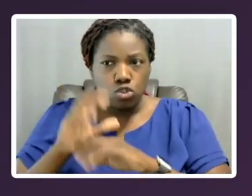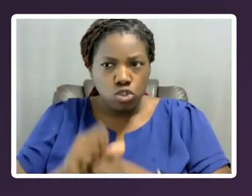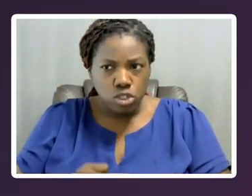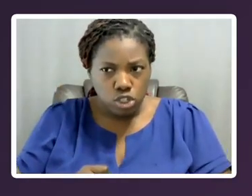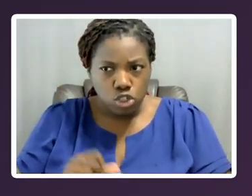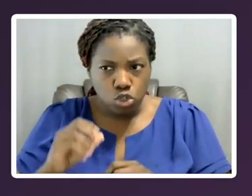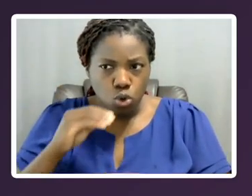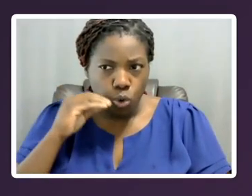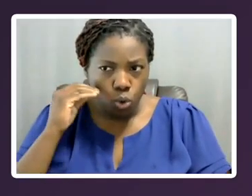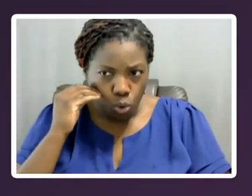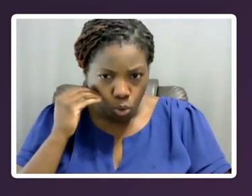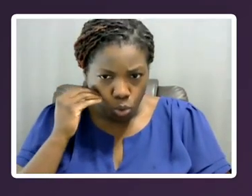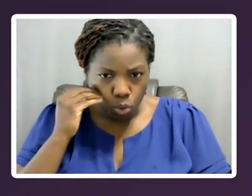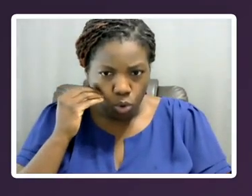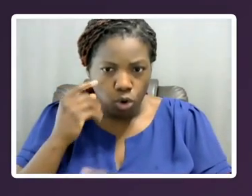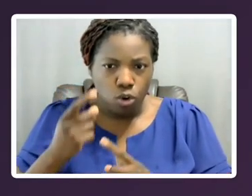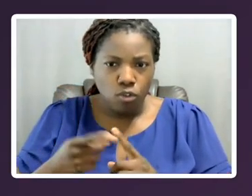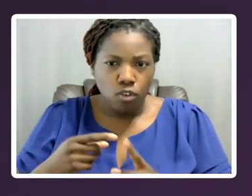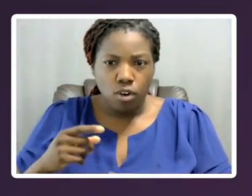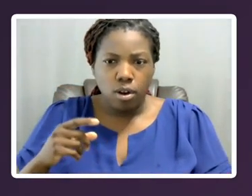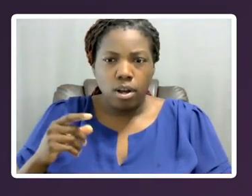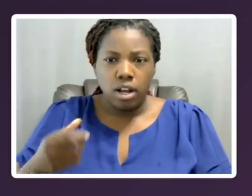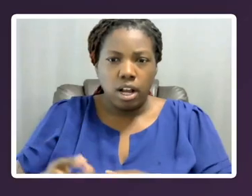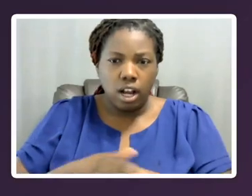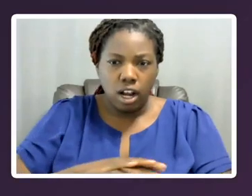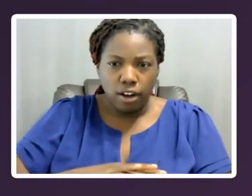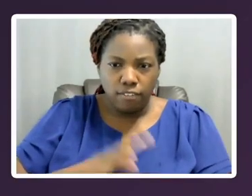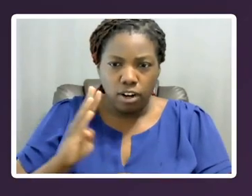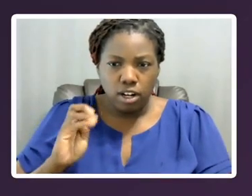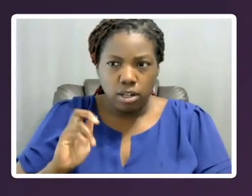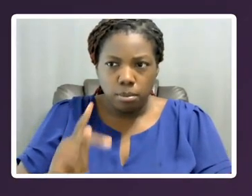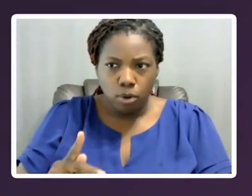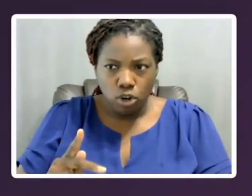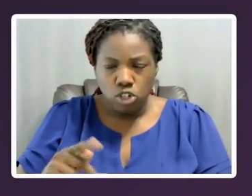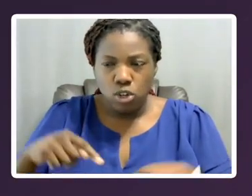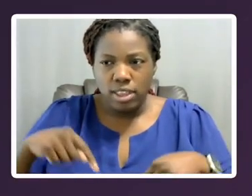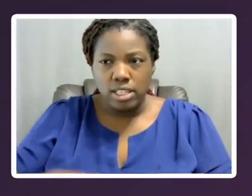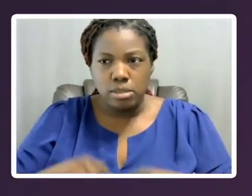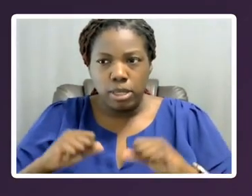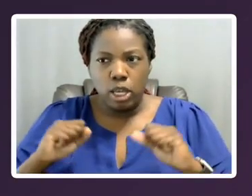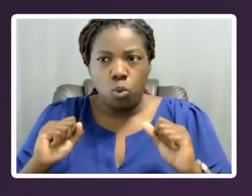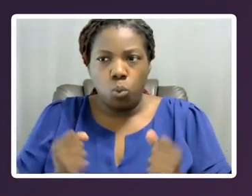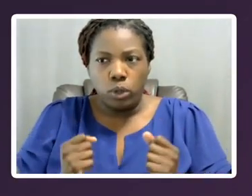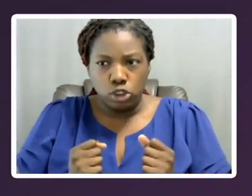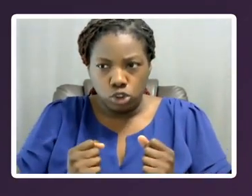bark. So, it'd be typically a winter residence. A lot of our festivals are called thanksgivings